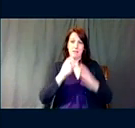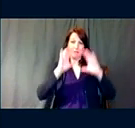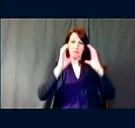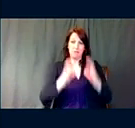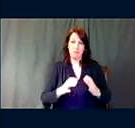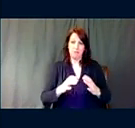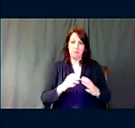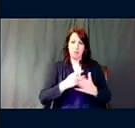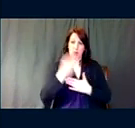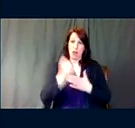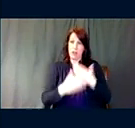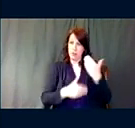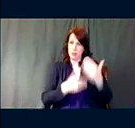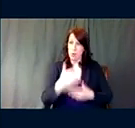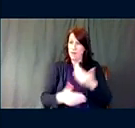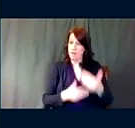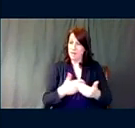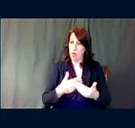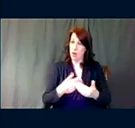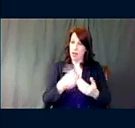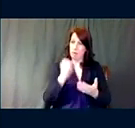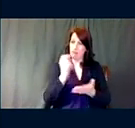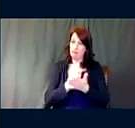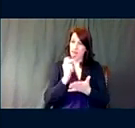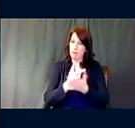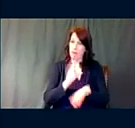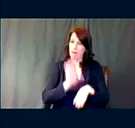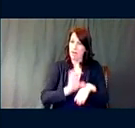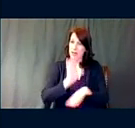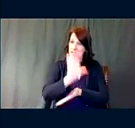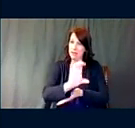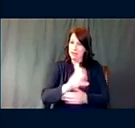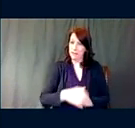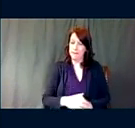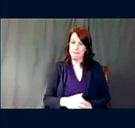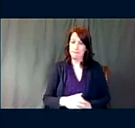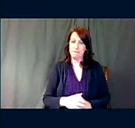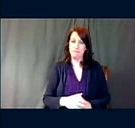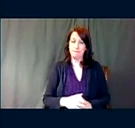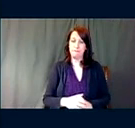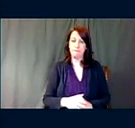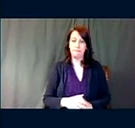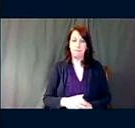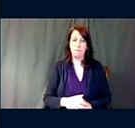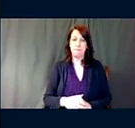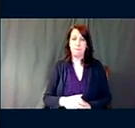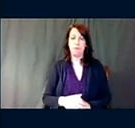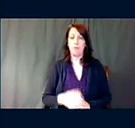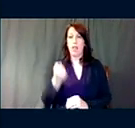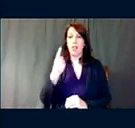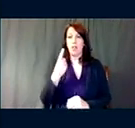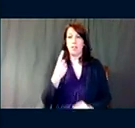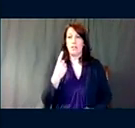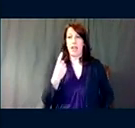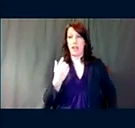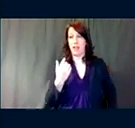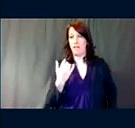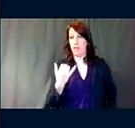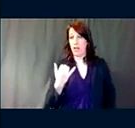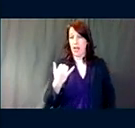SO, THE NICE SET OF PROJECTS MOVING FORWARD AND BEING FUNDED, AND OUR UNDERSTANDING AT THIS